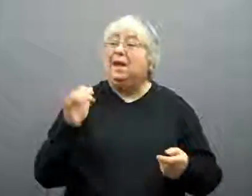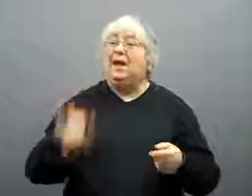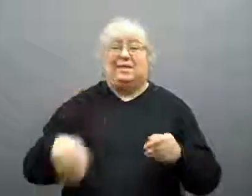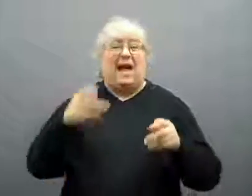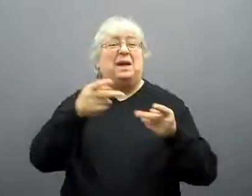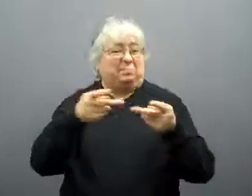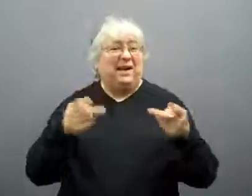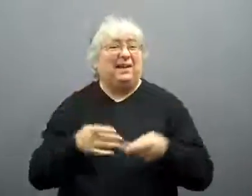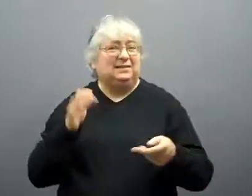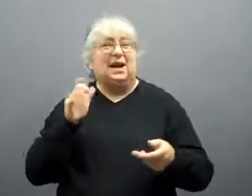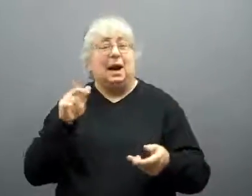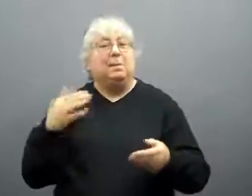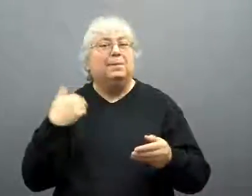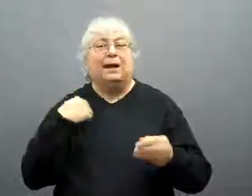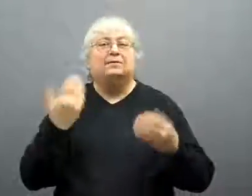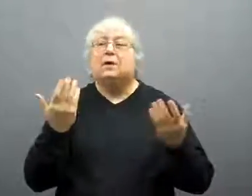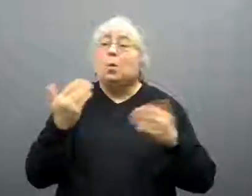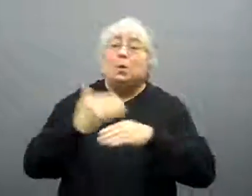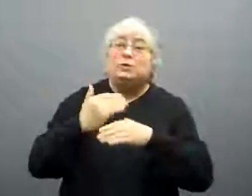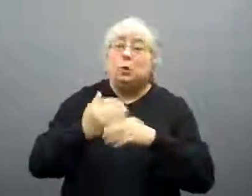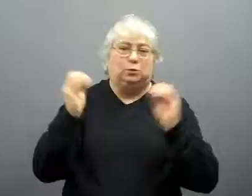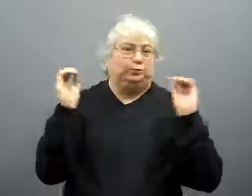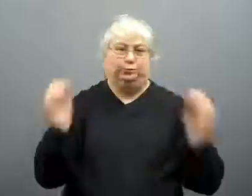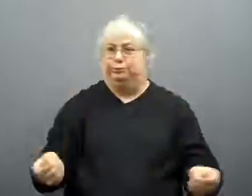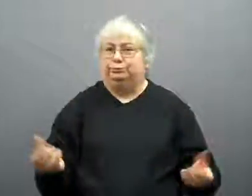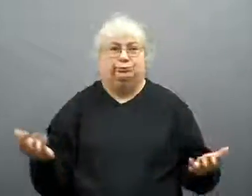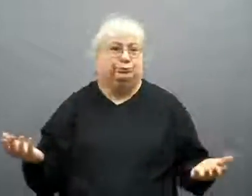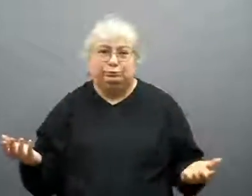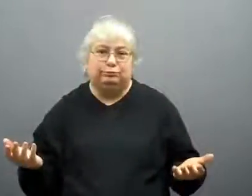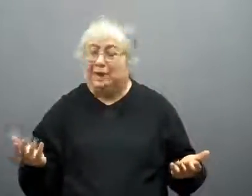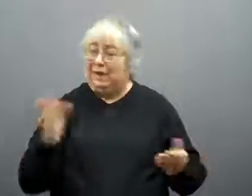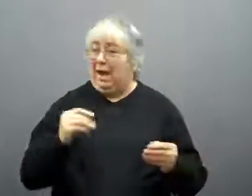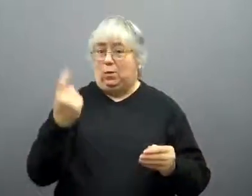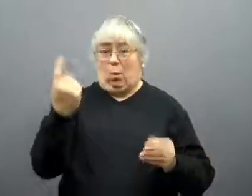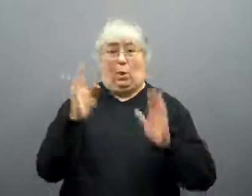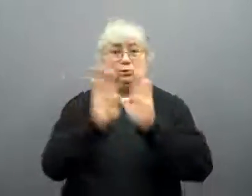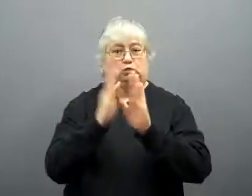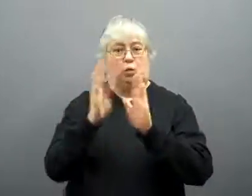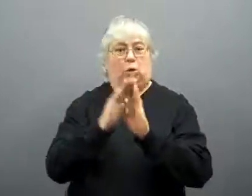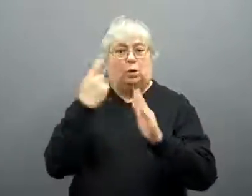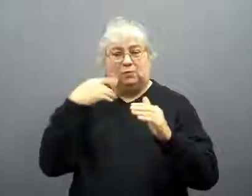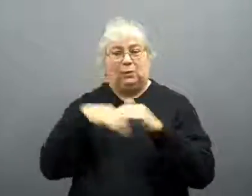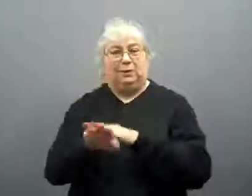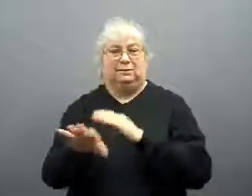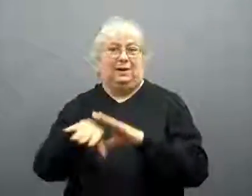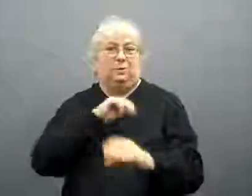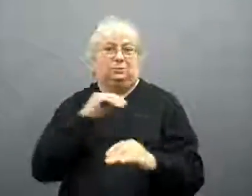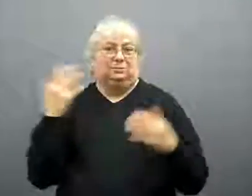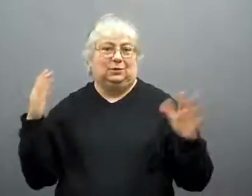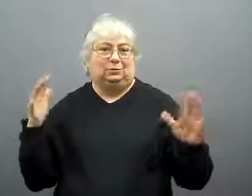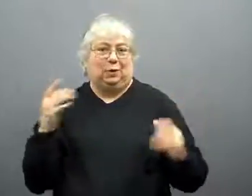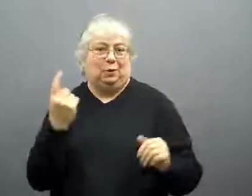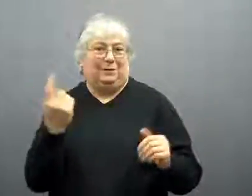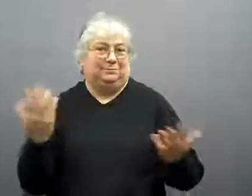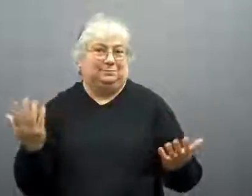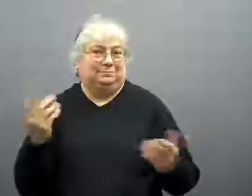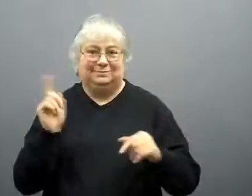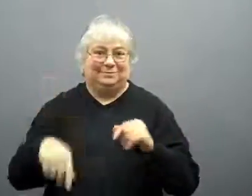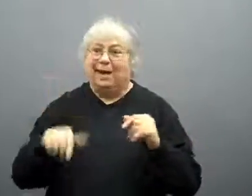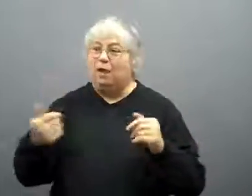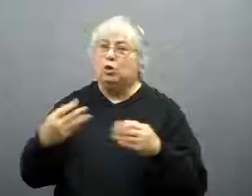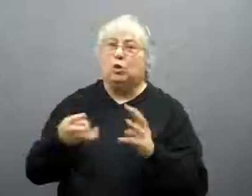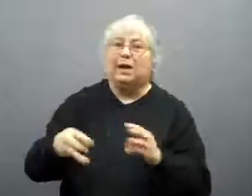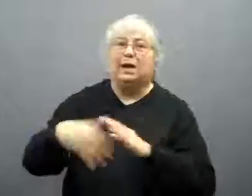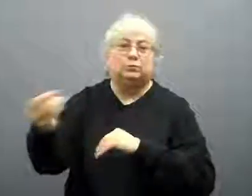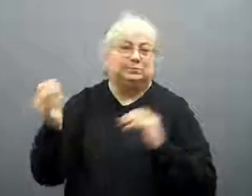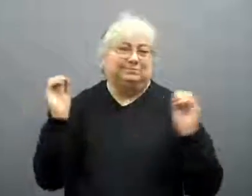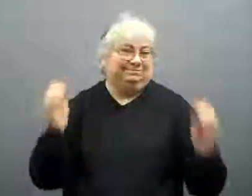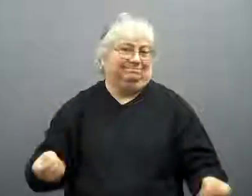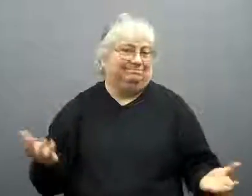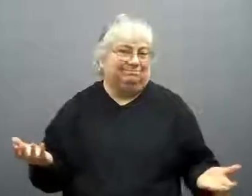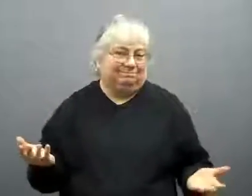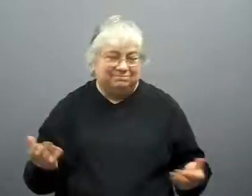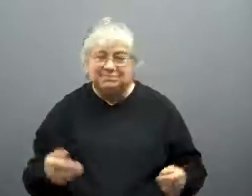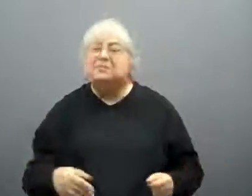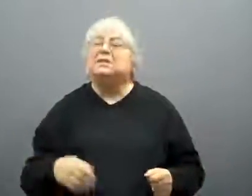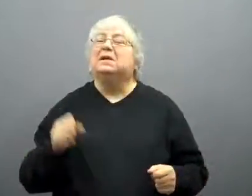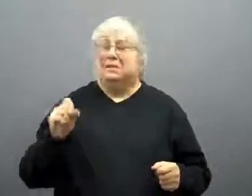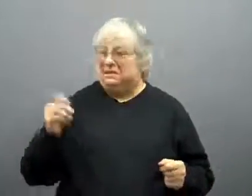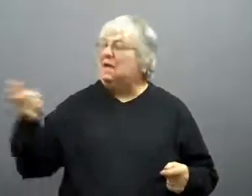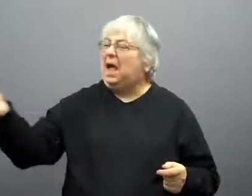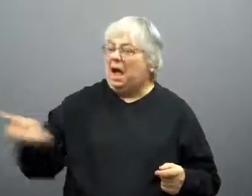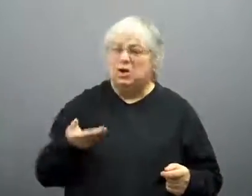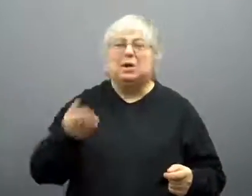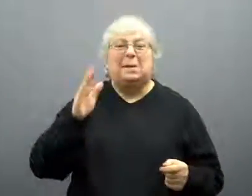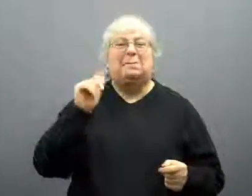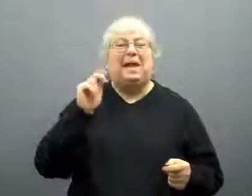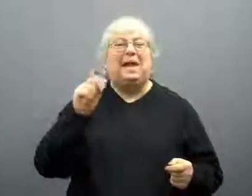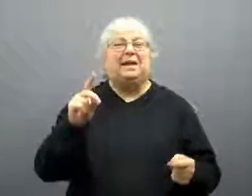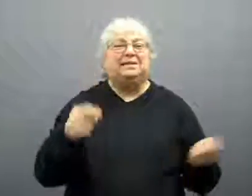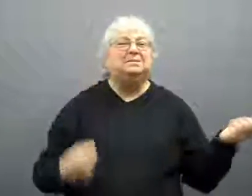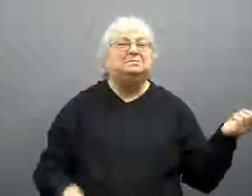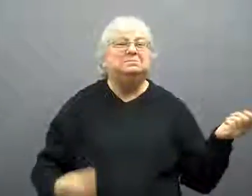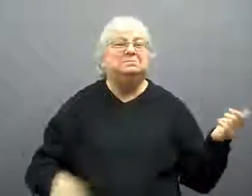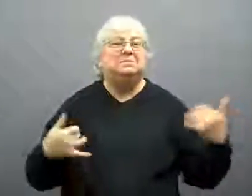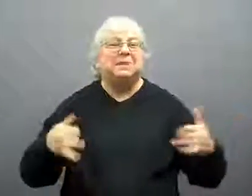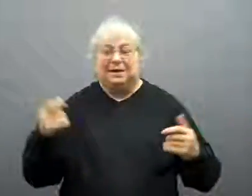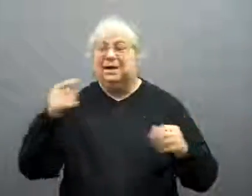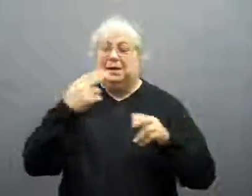The club had no windows and only one door, there was no other way in or out.